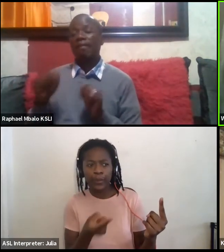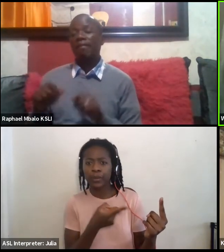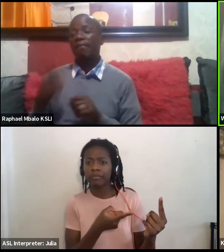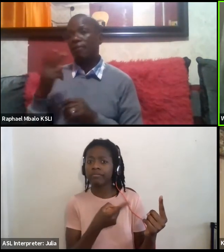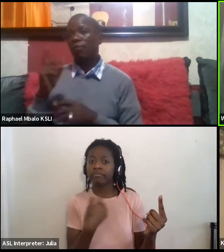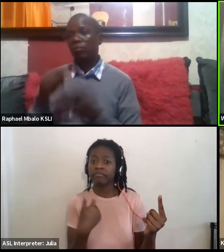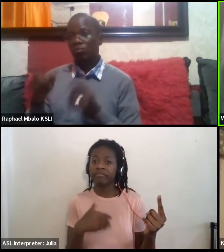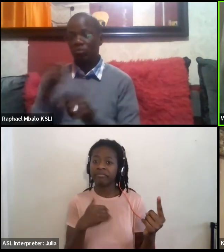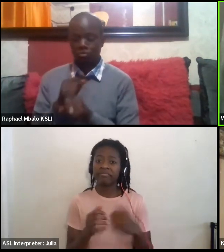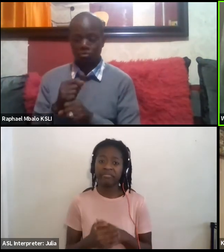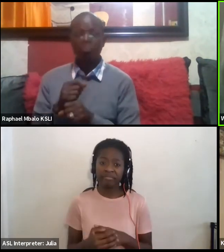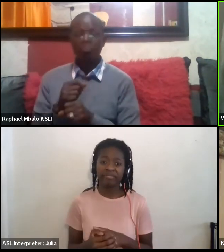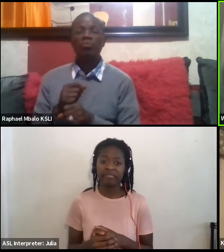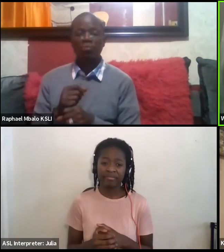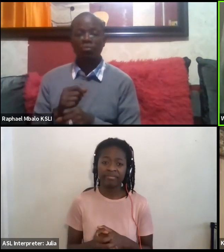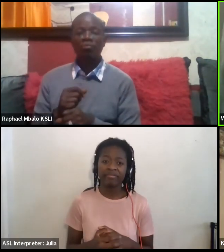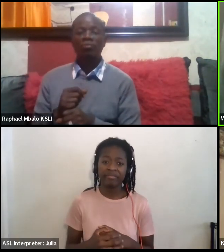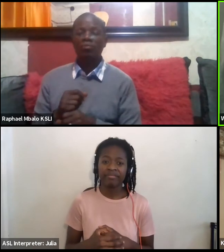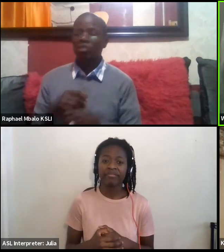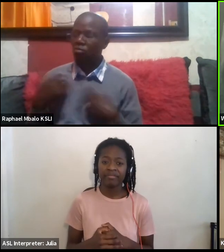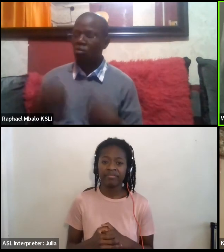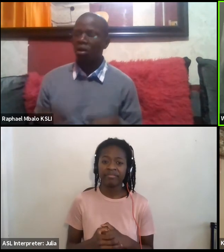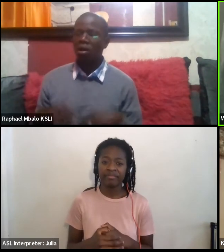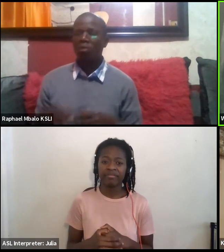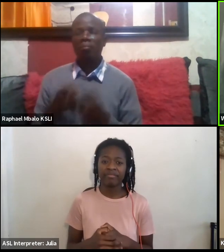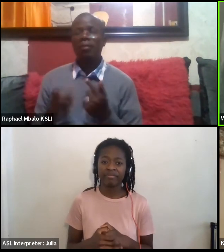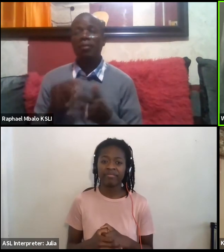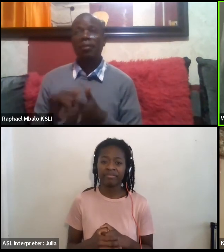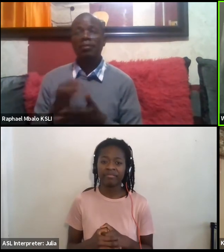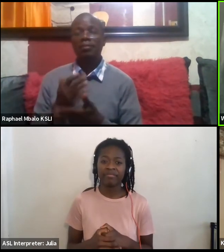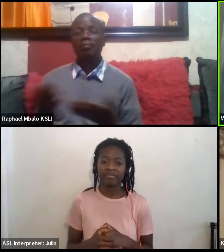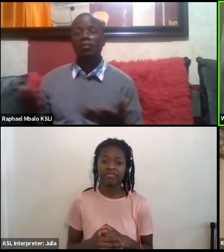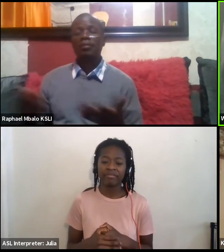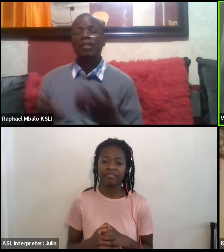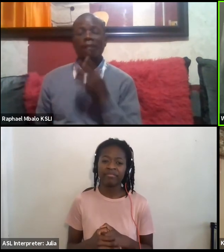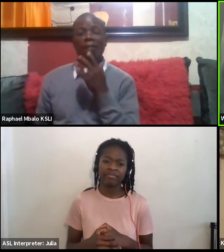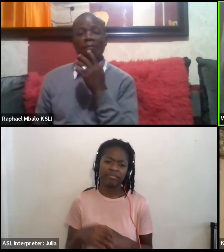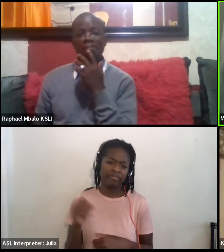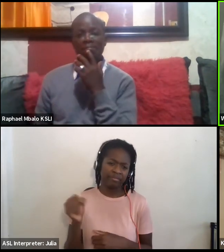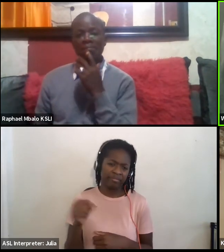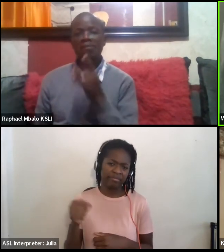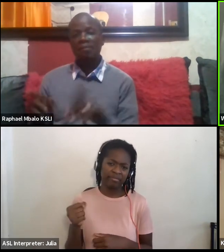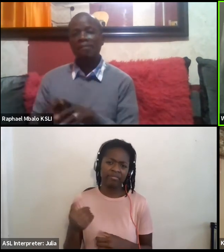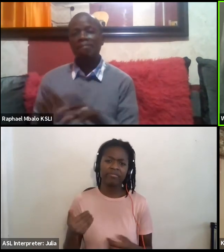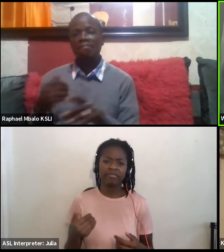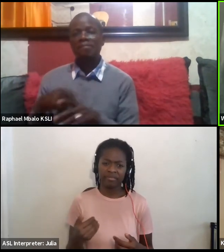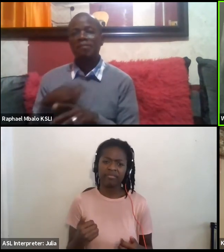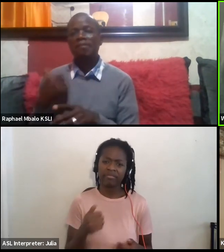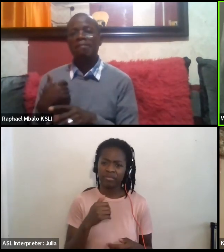Yeah, so that's something I am... of course there are brilliant actors all over the world